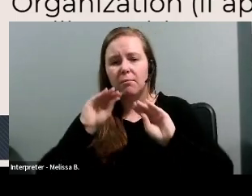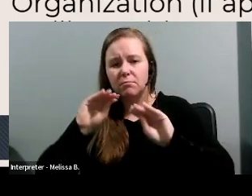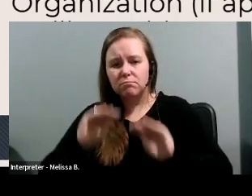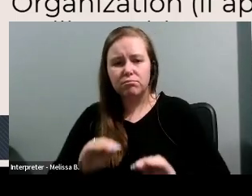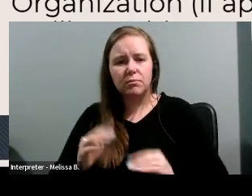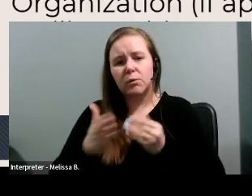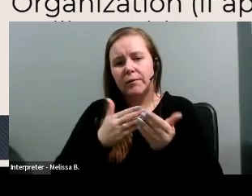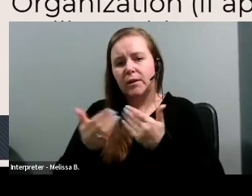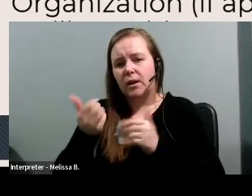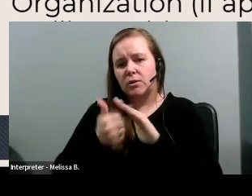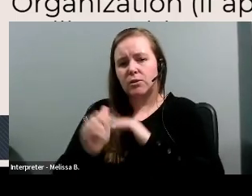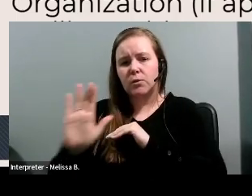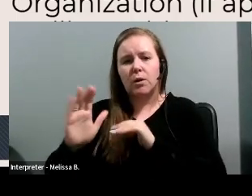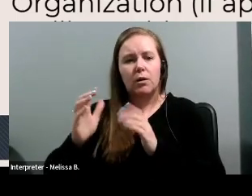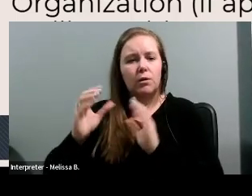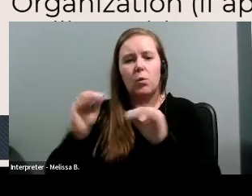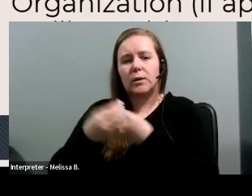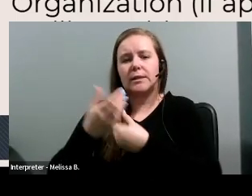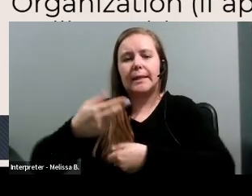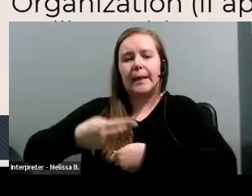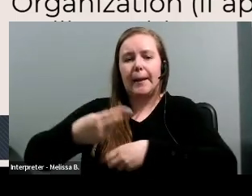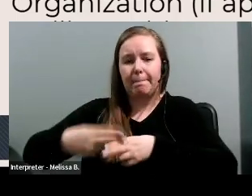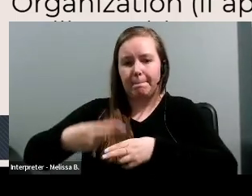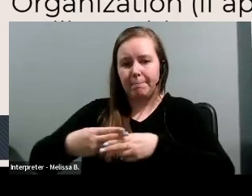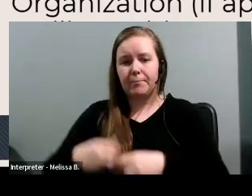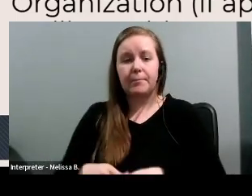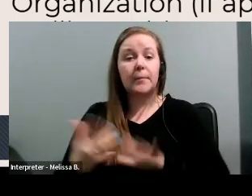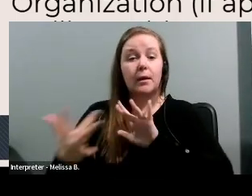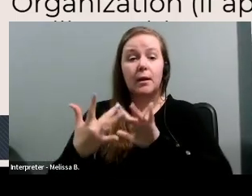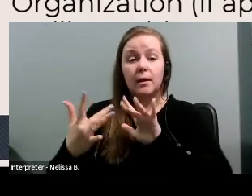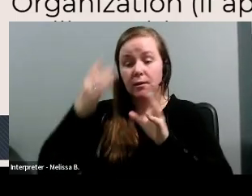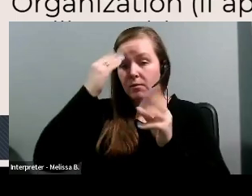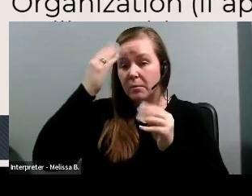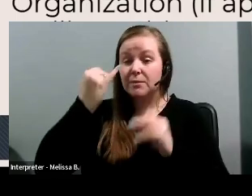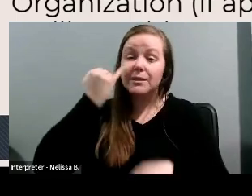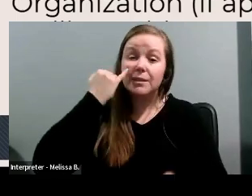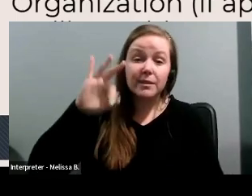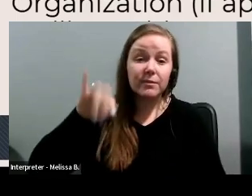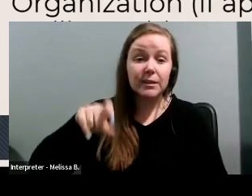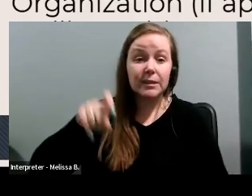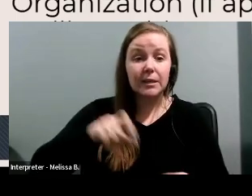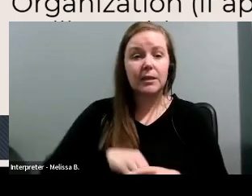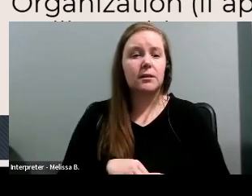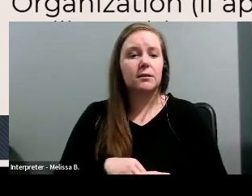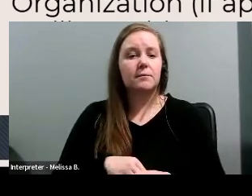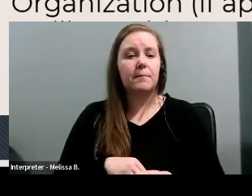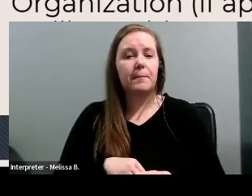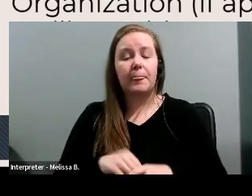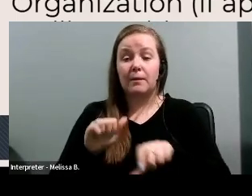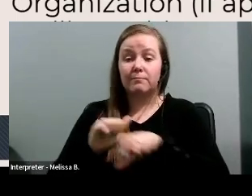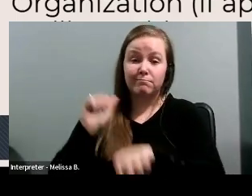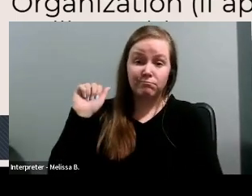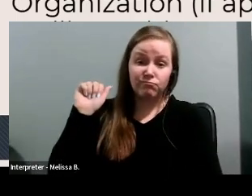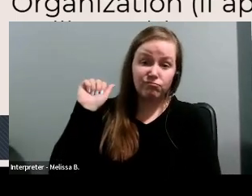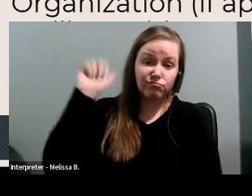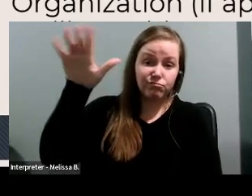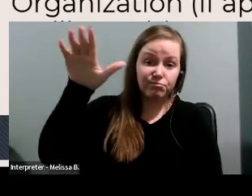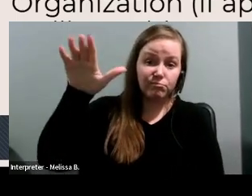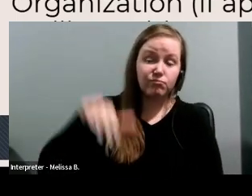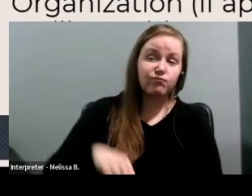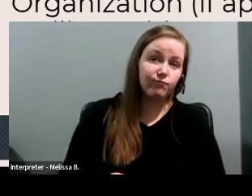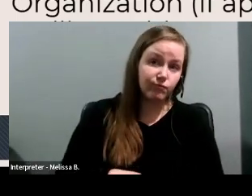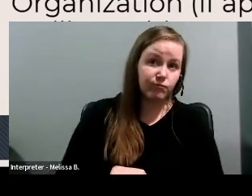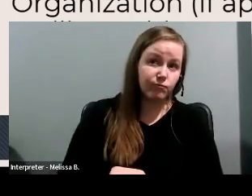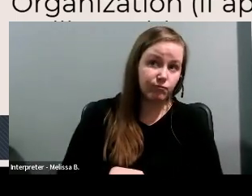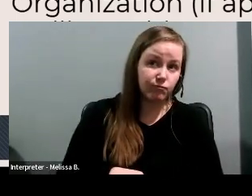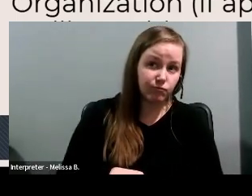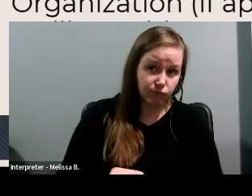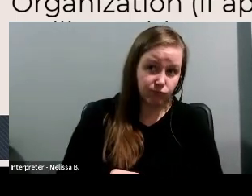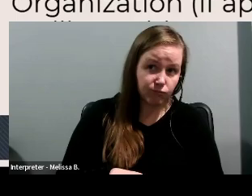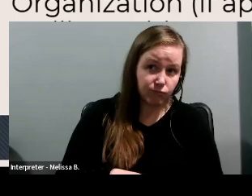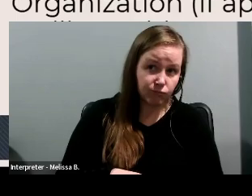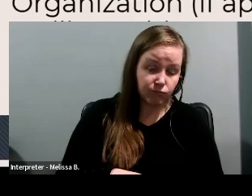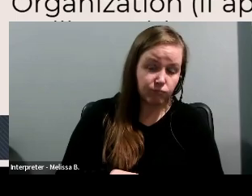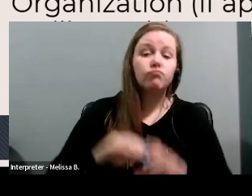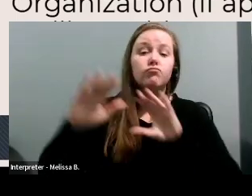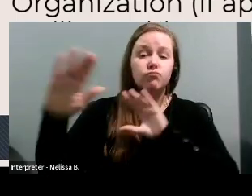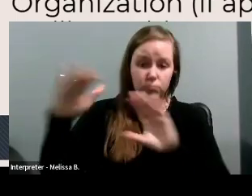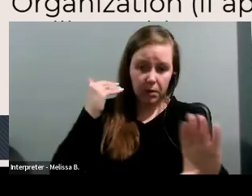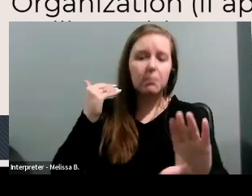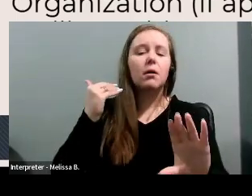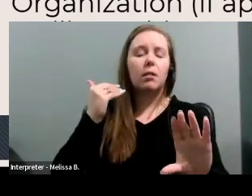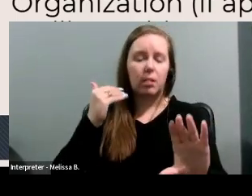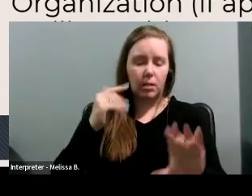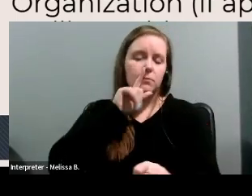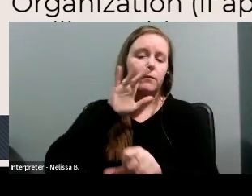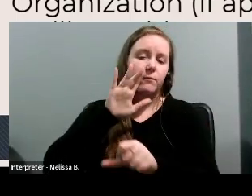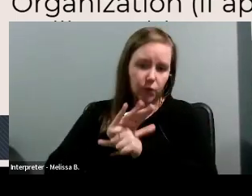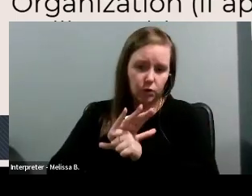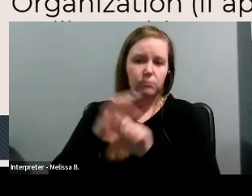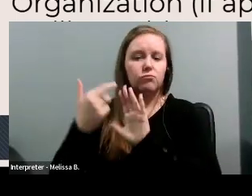Shannon Spencer (she/her): And, you know, your contact information, if needed, and then send, and you should receive an email, kind of confirming your registration.